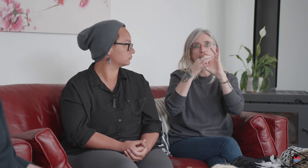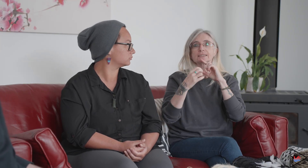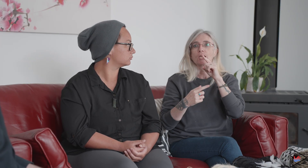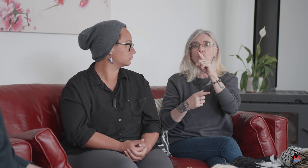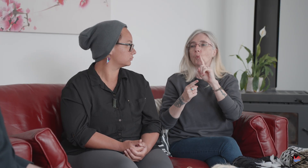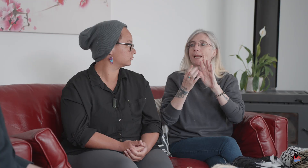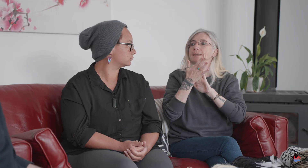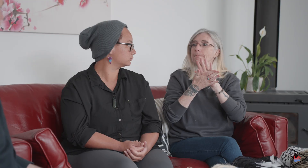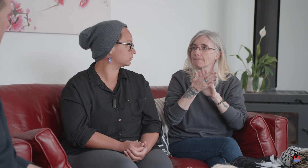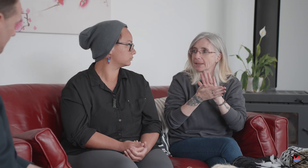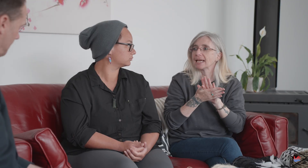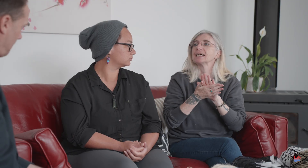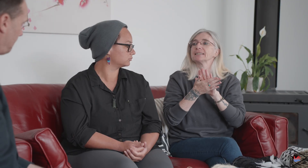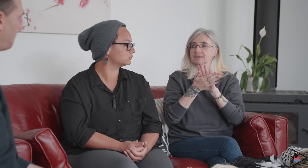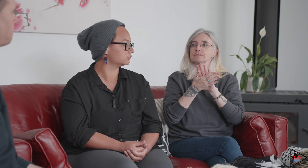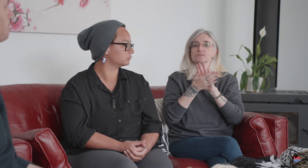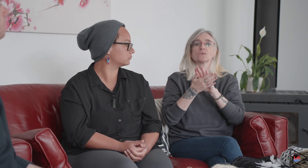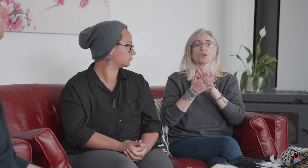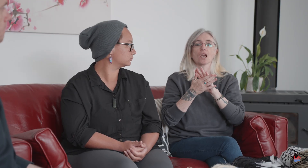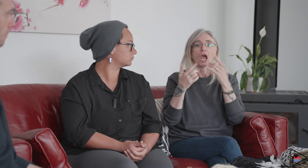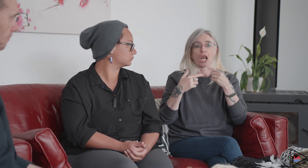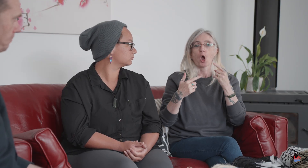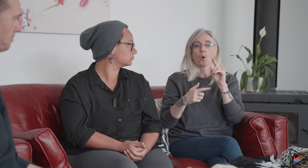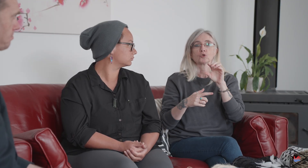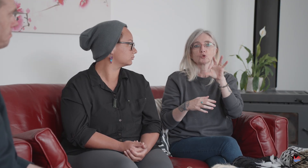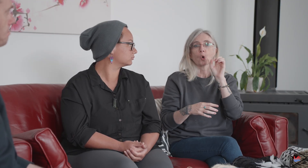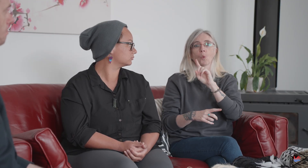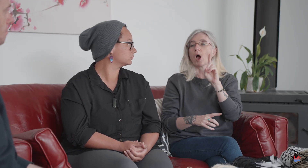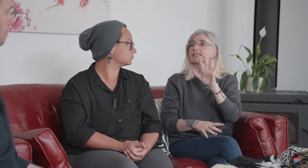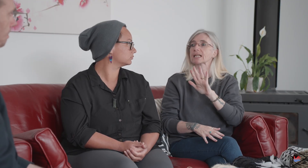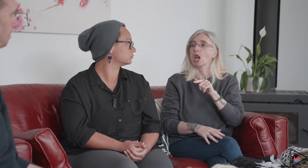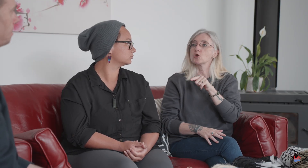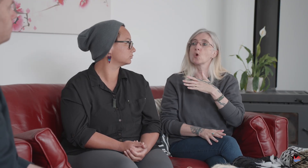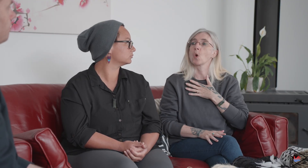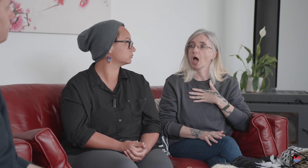of a performance group, there might be something that they particularly want to signify and you